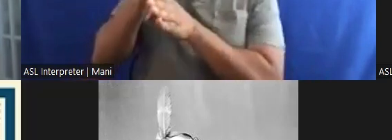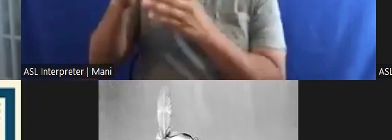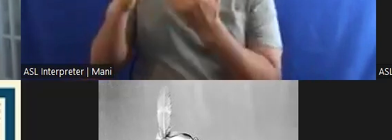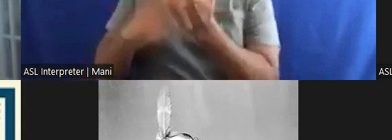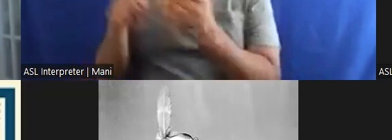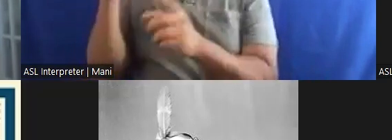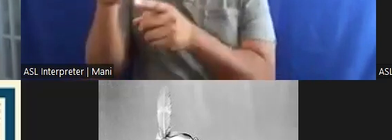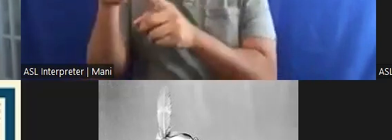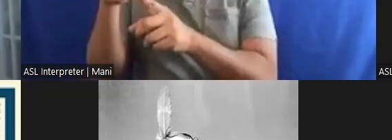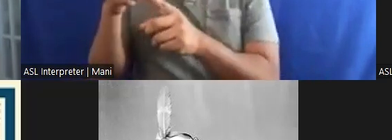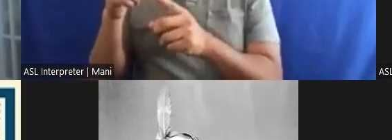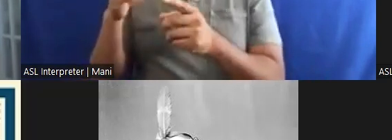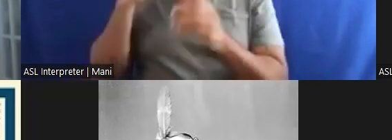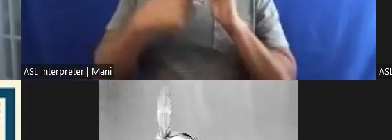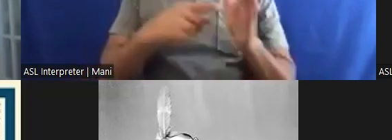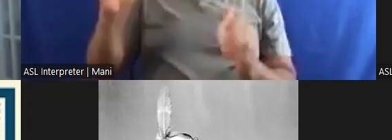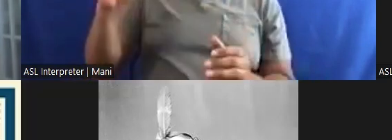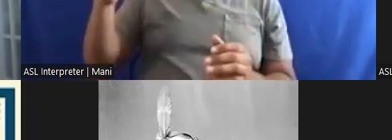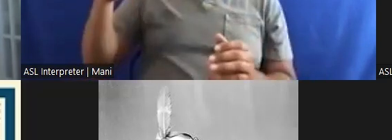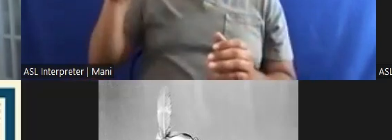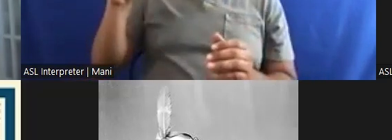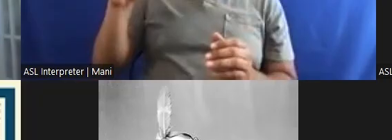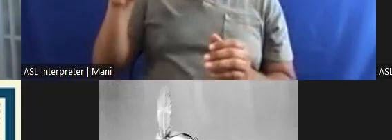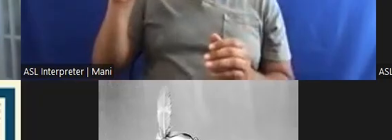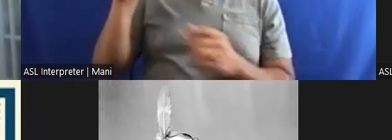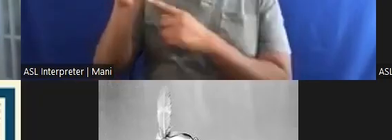in Spokane, for instance, they had all of their providers